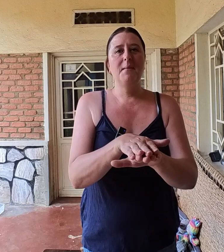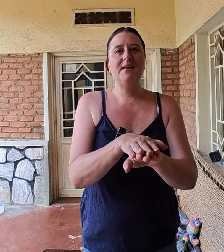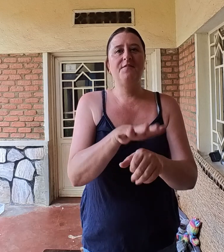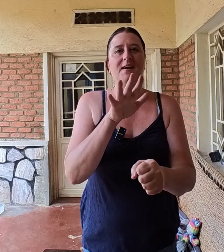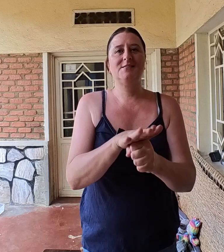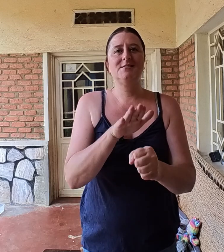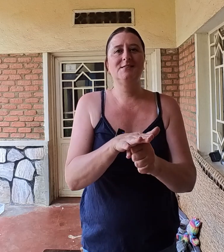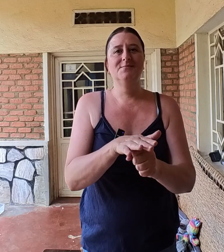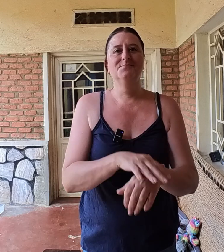Many fish.